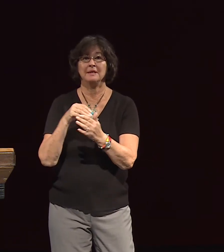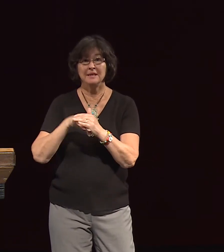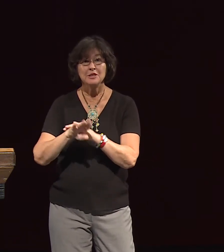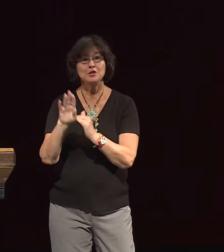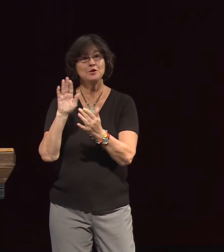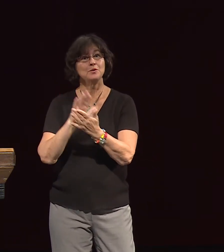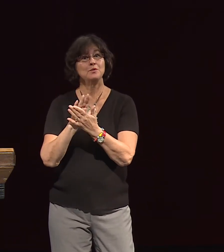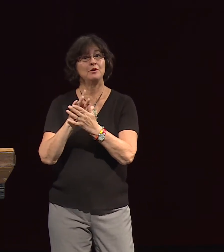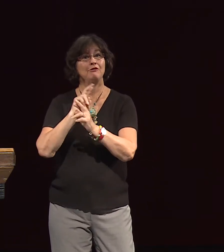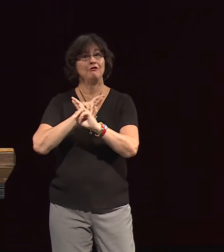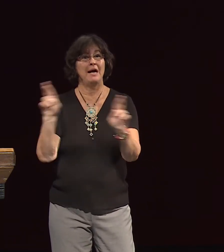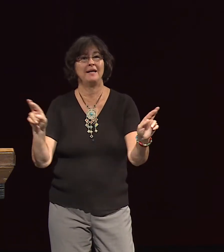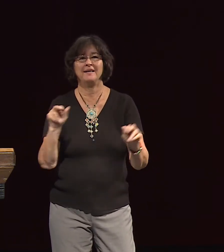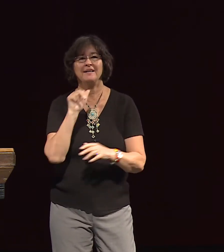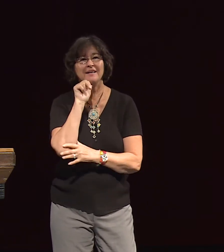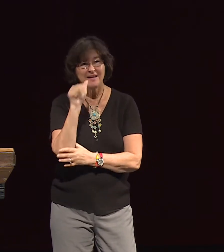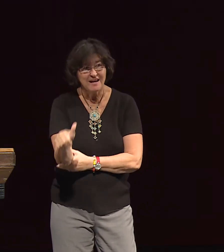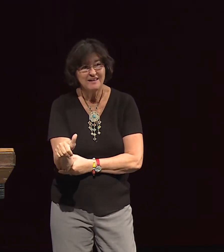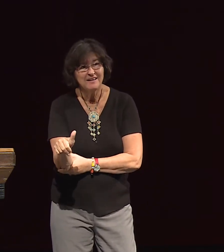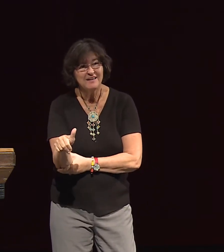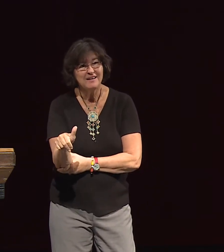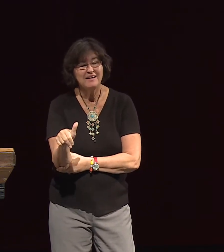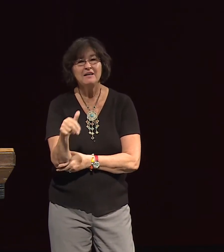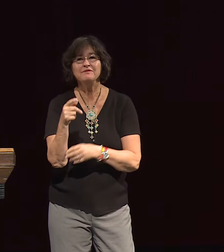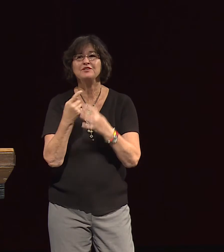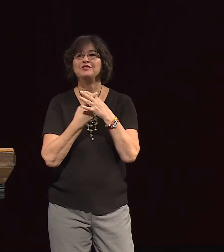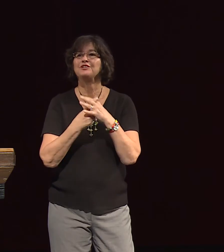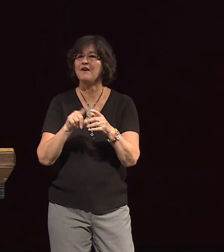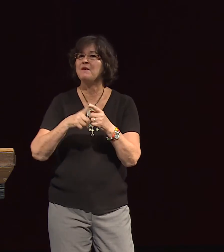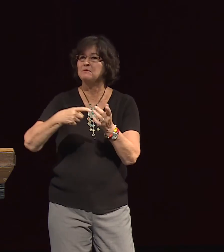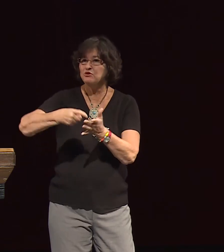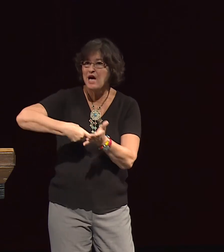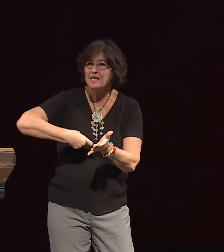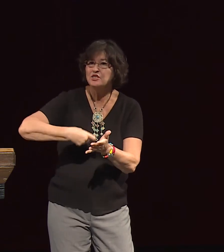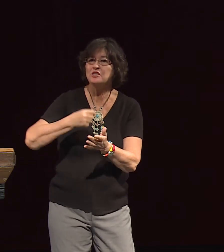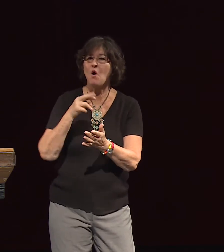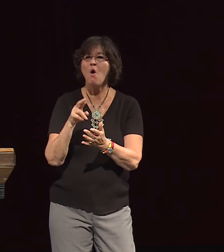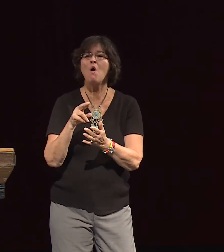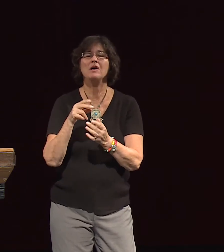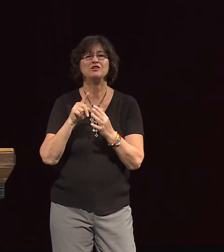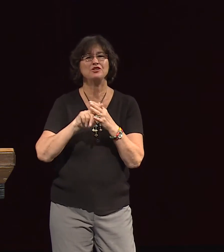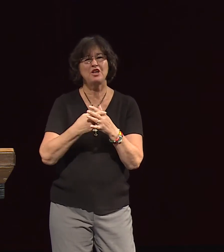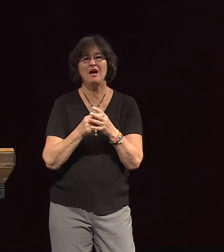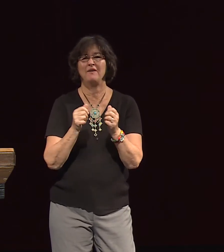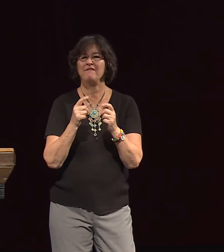and when they are going into school-age years, we're finding that they're starting from scratch,